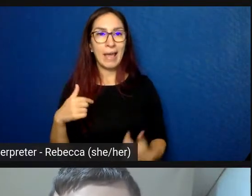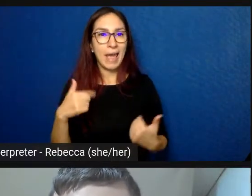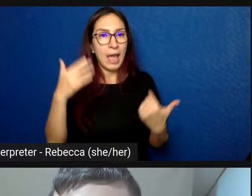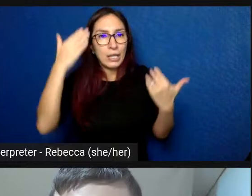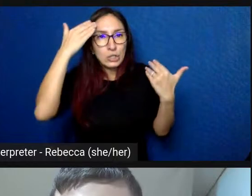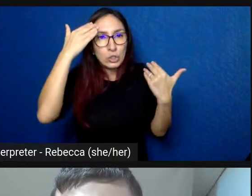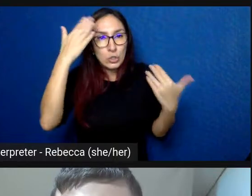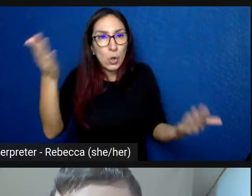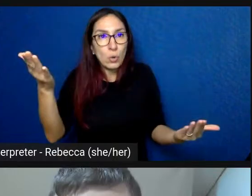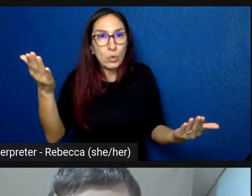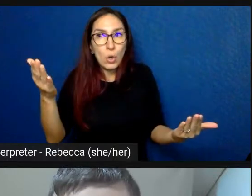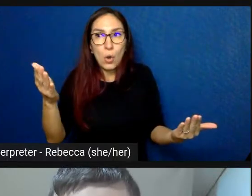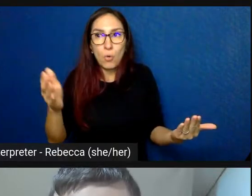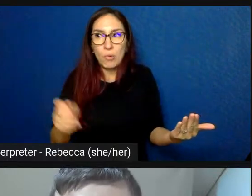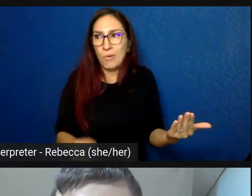In my case it has been since 2004.